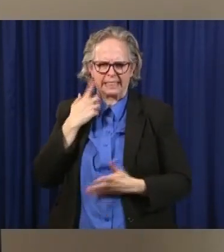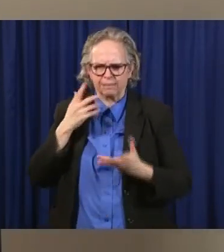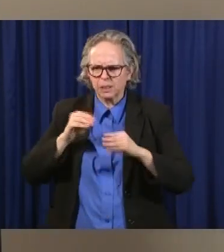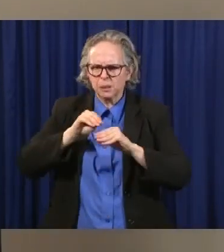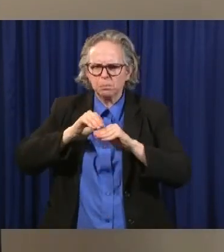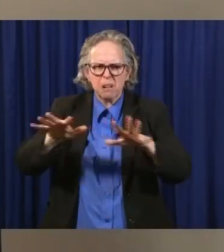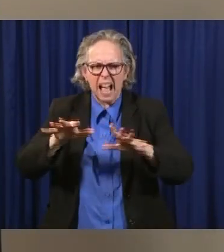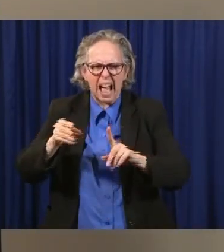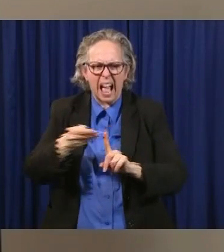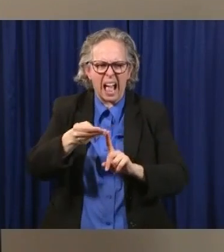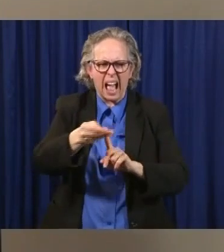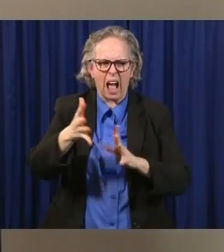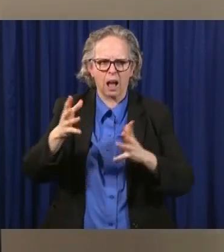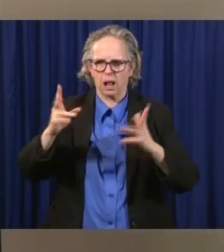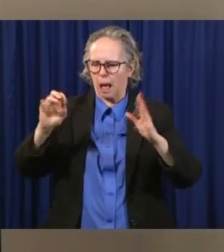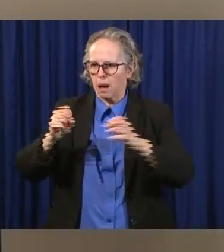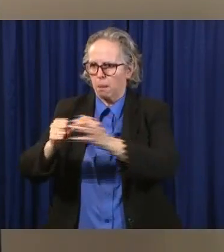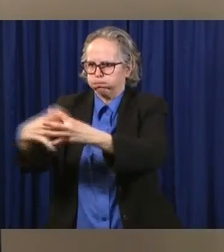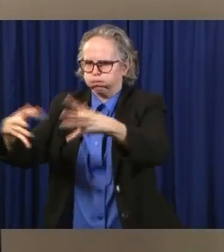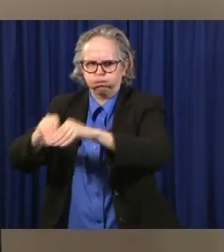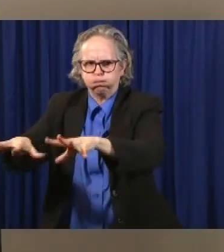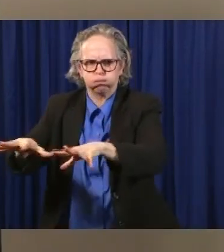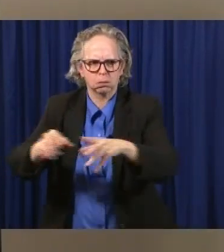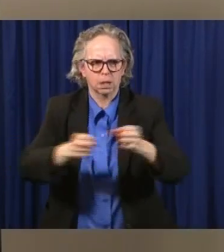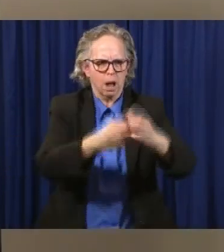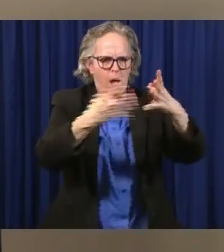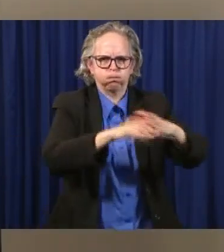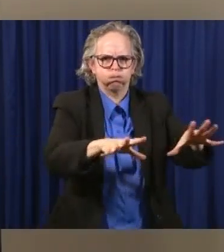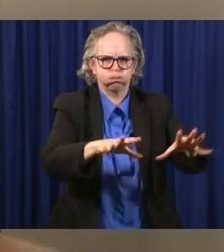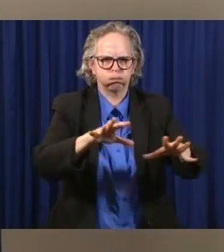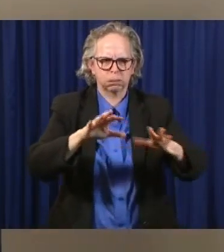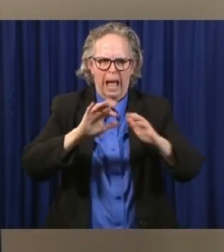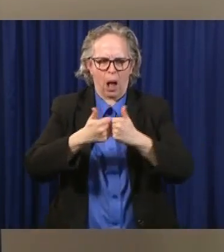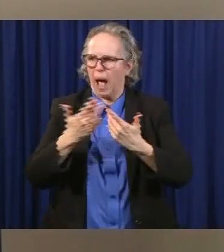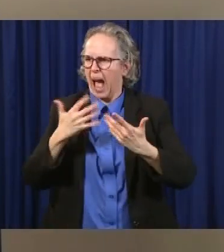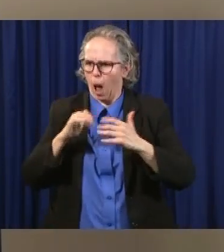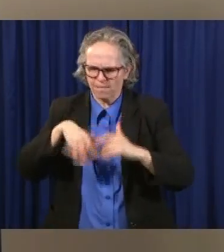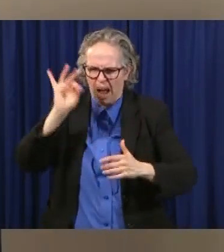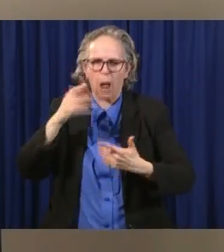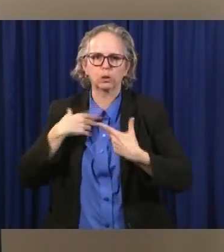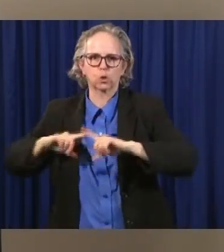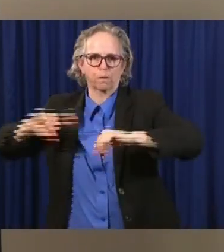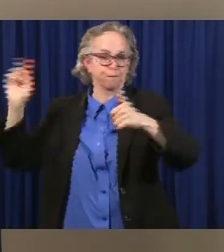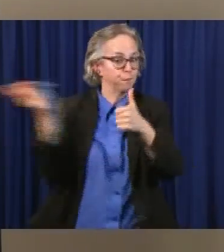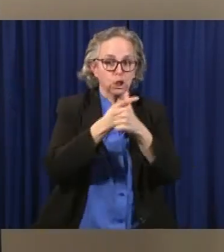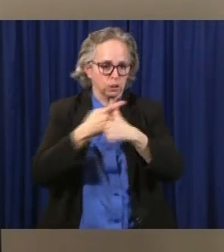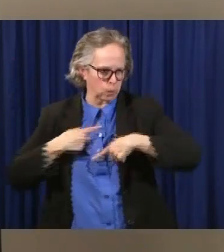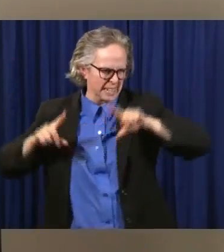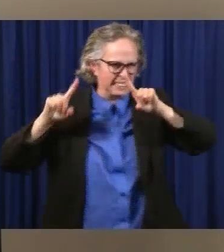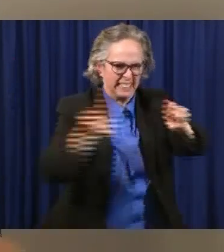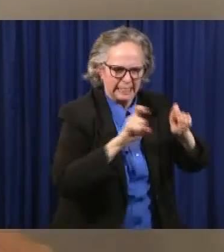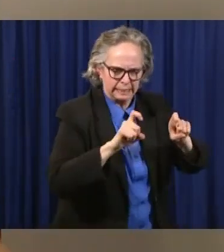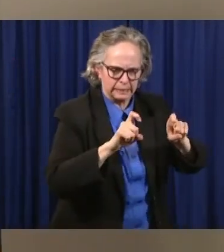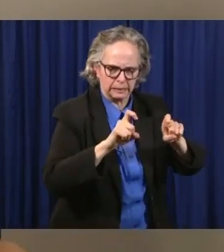OUR BIGGEST RISK IS ANY TIME THERE'S FLARE-UP ONE OF THE FIRES WE NEED TO PUT OUT, WE WANT TO KNOW RIGHT AWAY WITH TESTING, AND THIS IS WHAT WE DO.